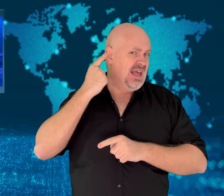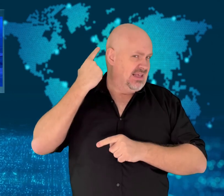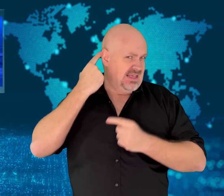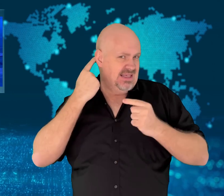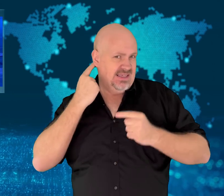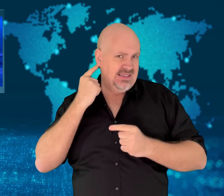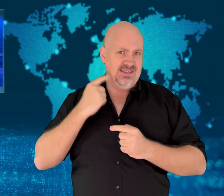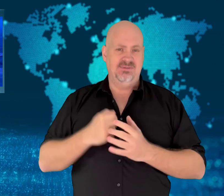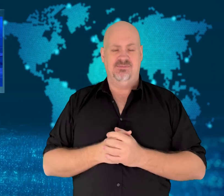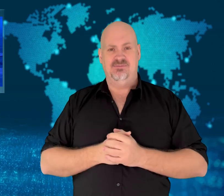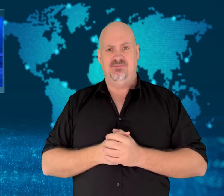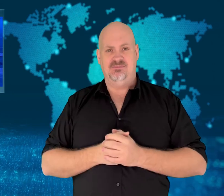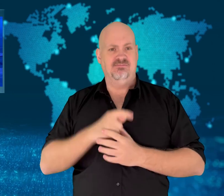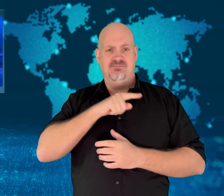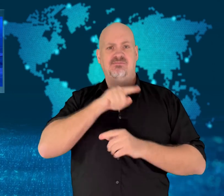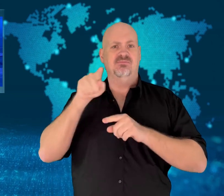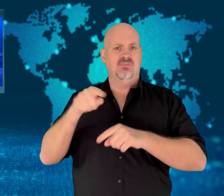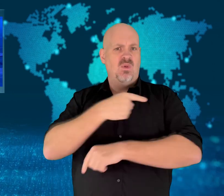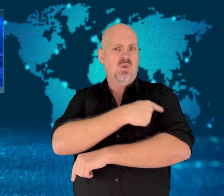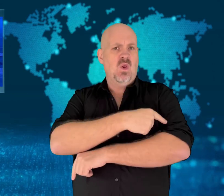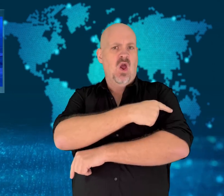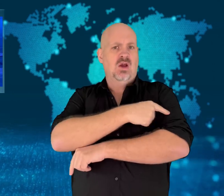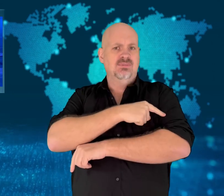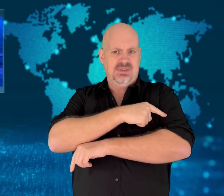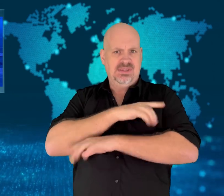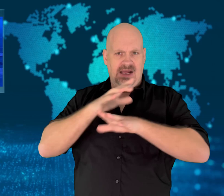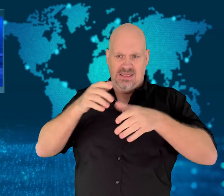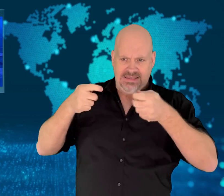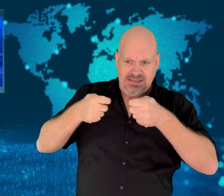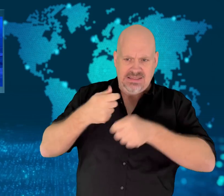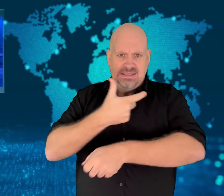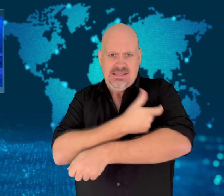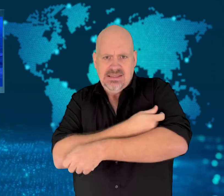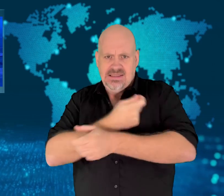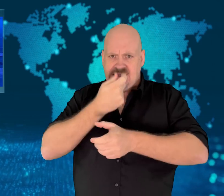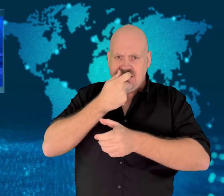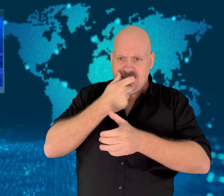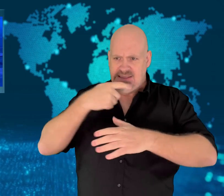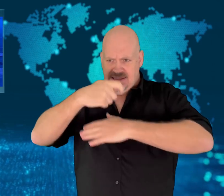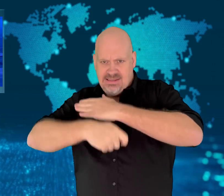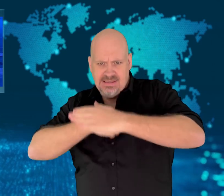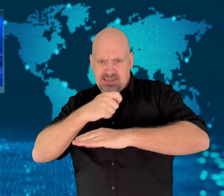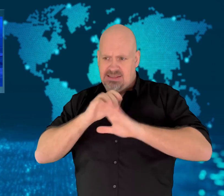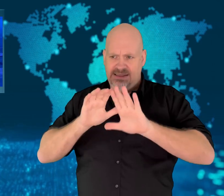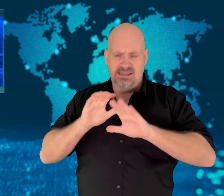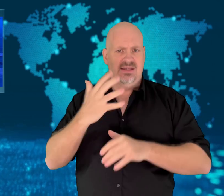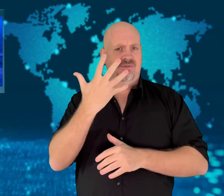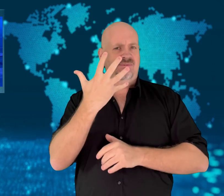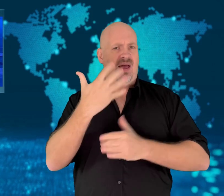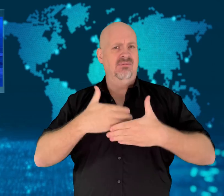He was rushed to the hospital with cuts to his forehead and his ear.